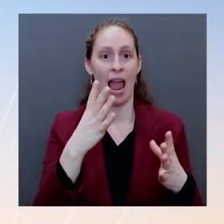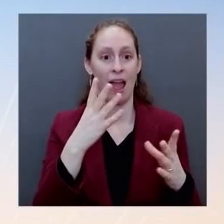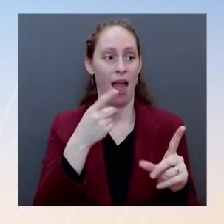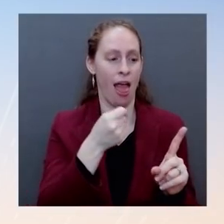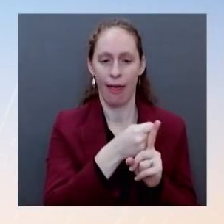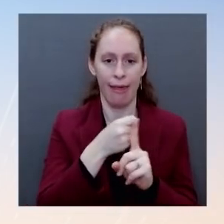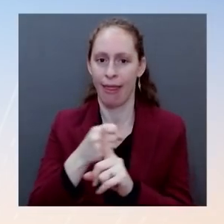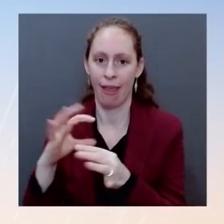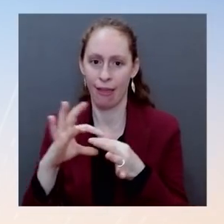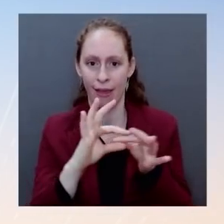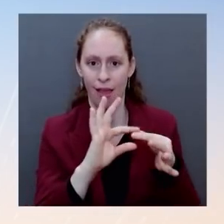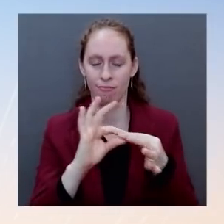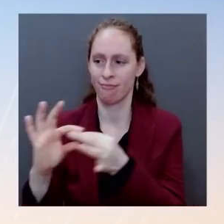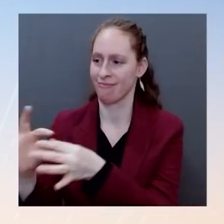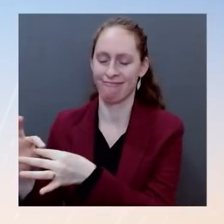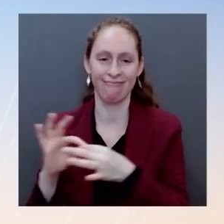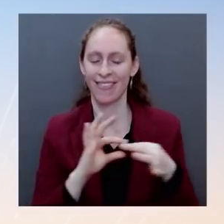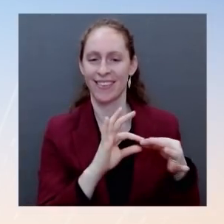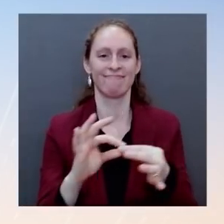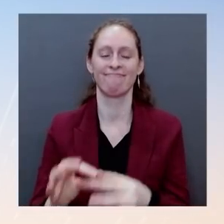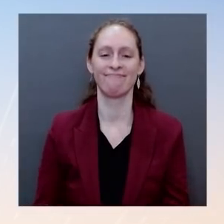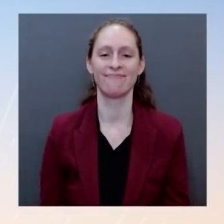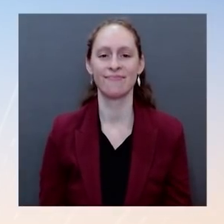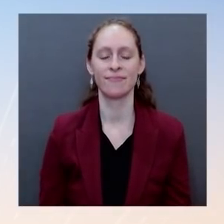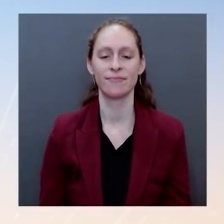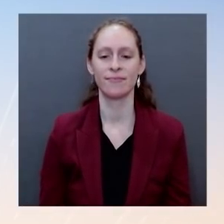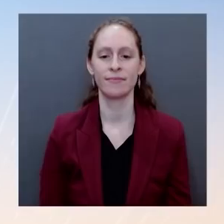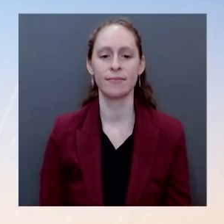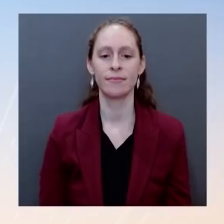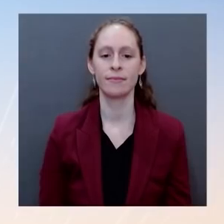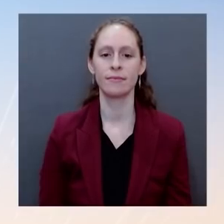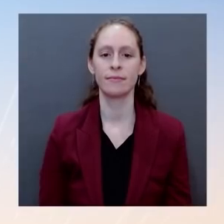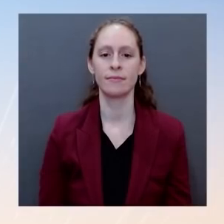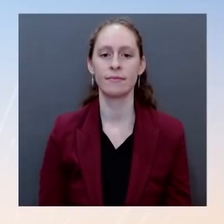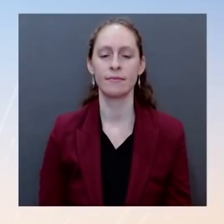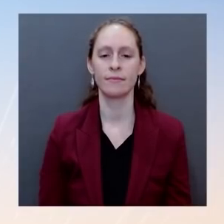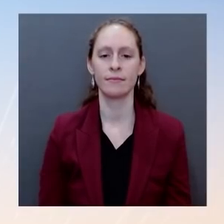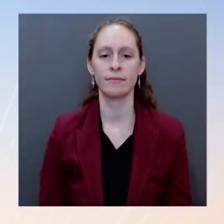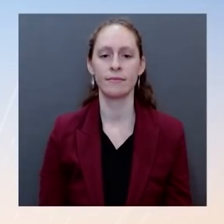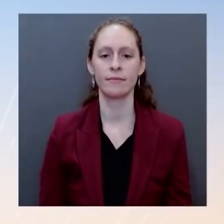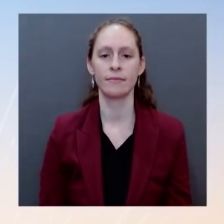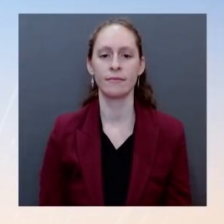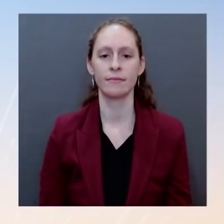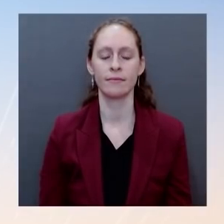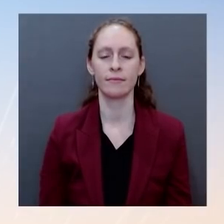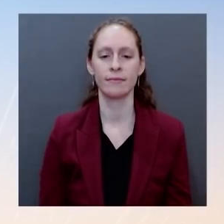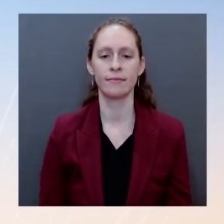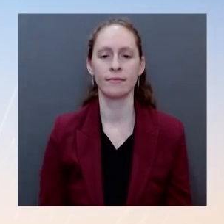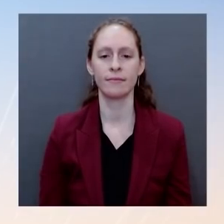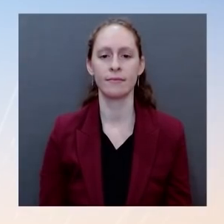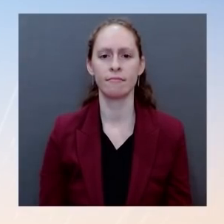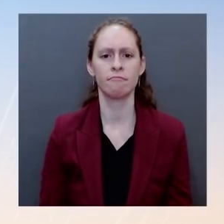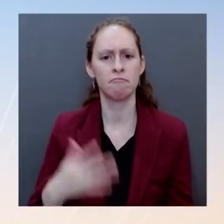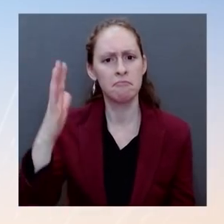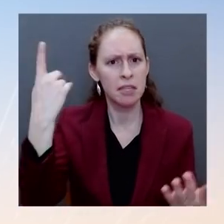on how the Iran talks are going over the JCPOA? Ms. Psaki: Sure. The Press: Is the administration satisfied with how they're going?